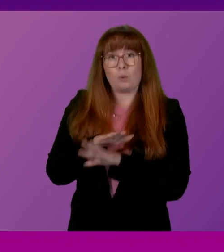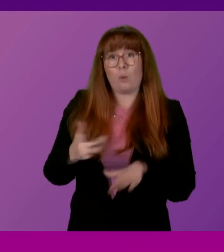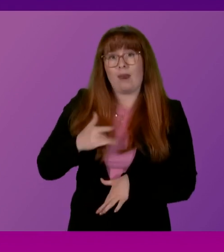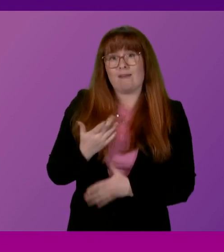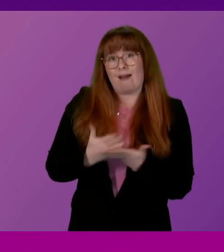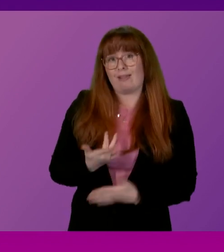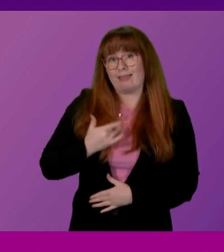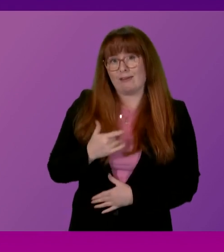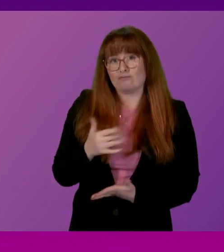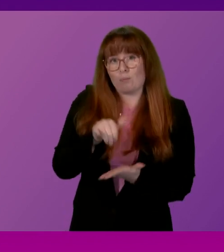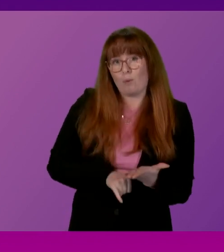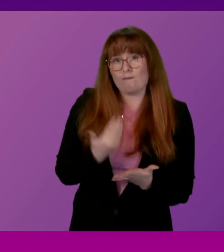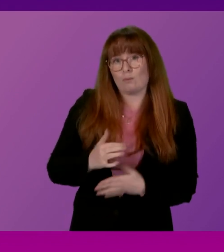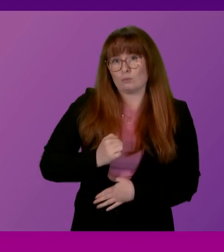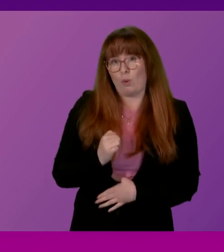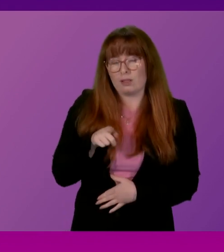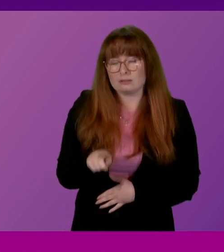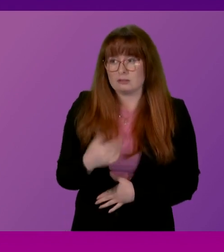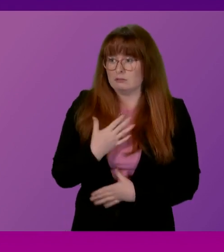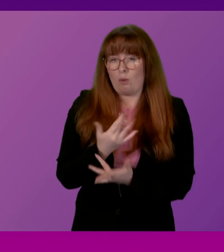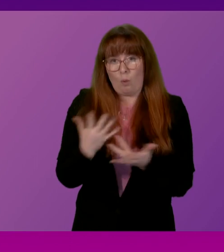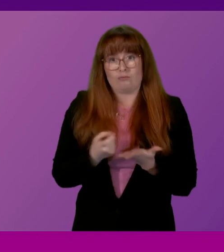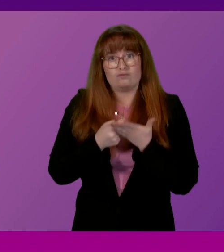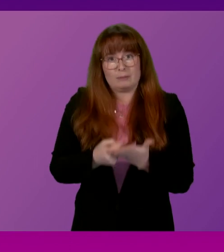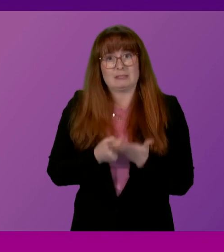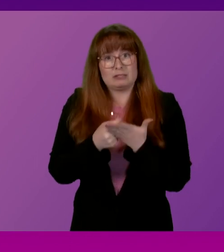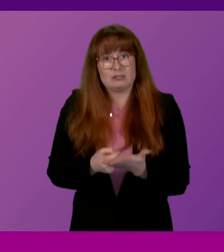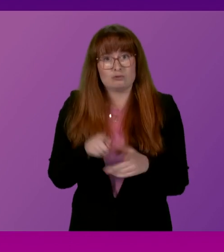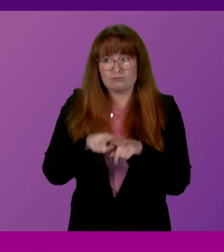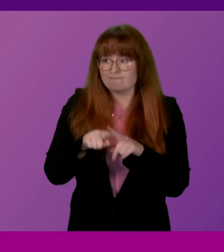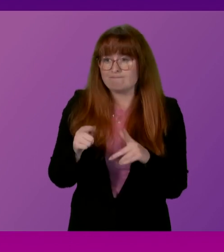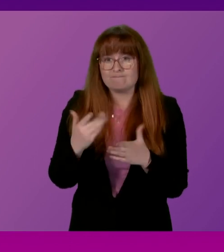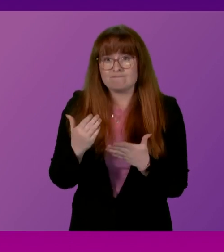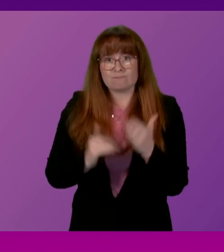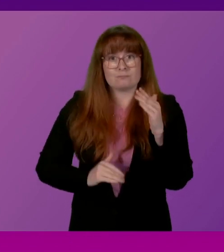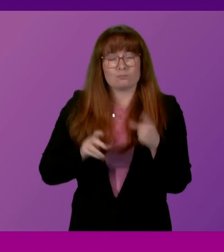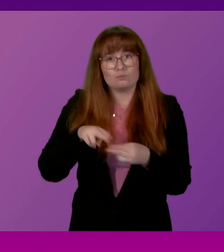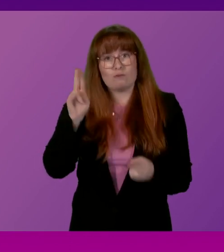Chest Heart & Stroke Scotland, which makes a number of recommendations to enable the